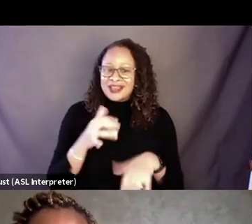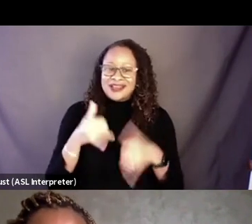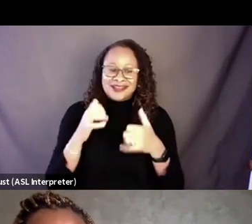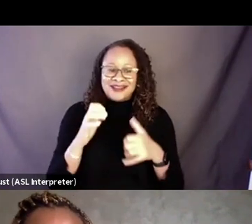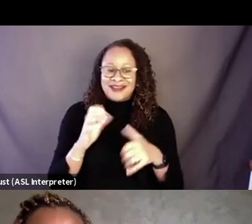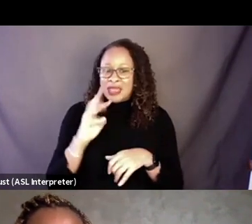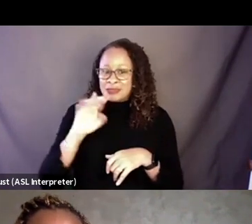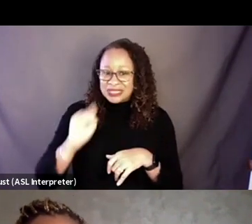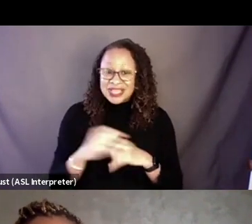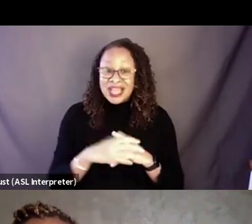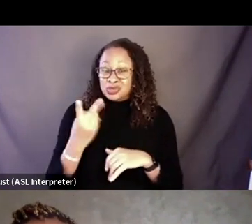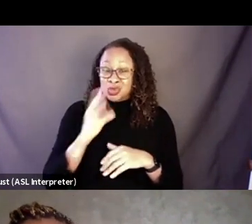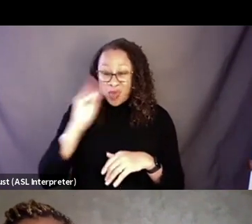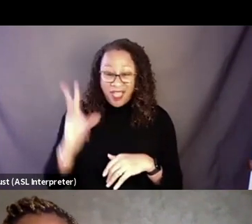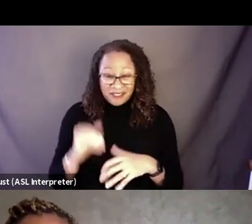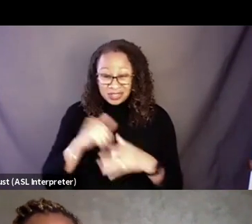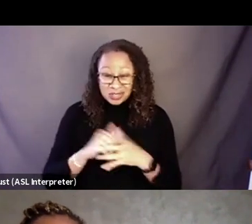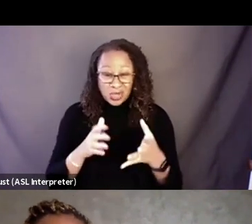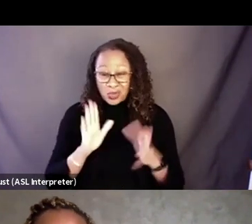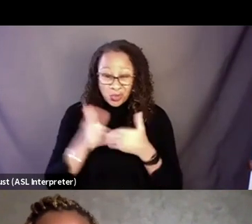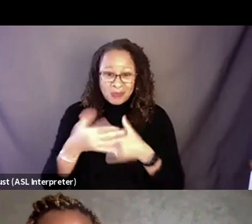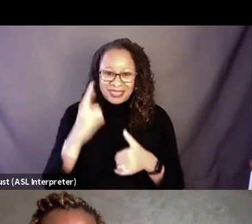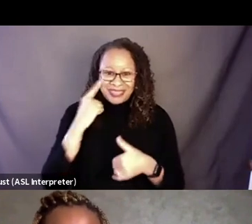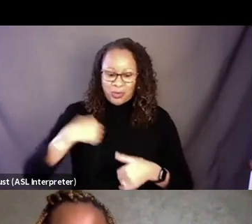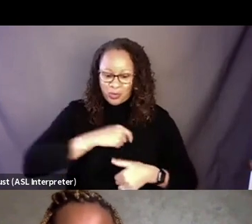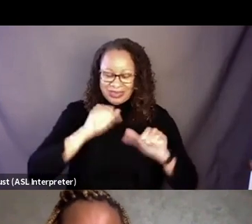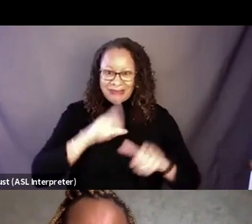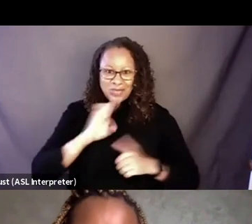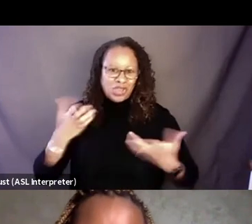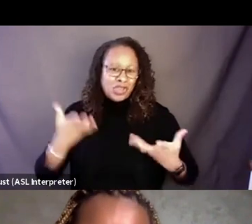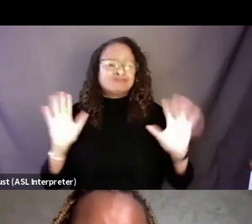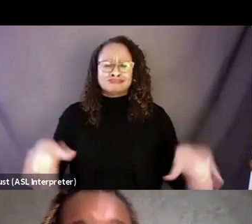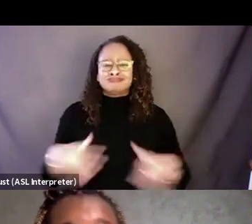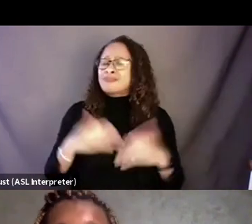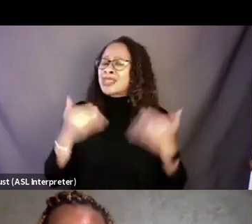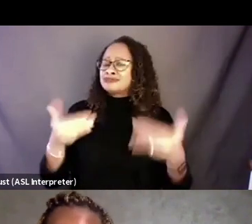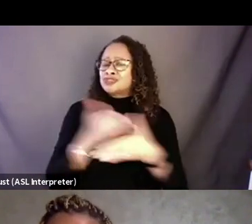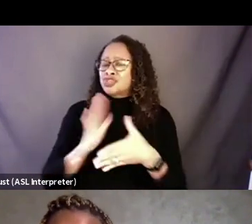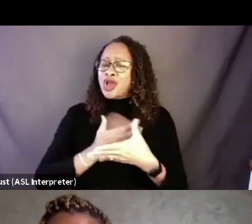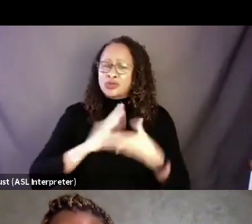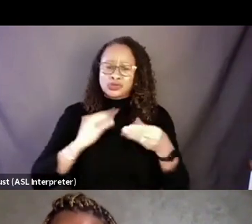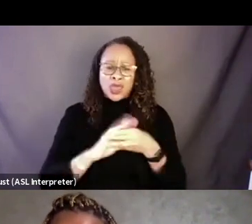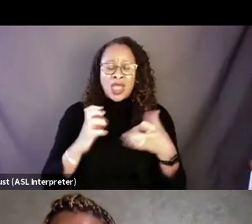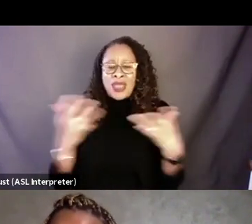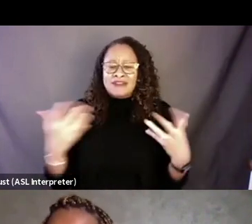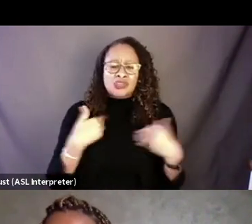in the room thinking we can be here pitching our story like we really had so many moments of doubts.